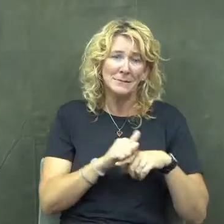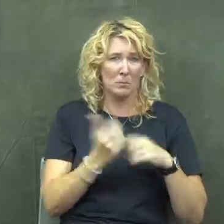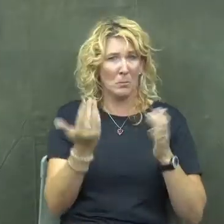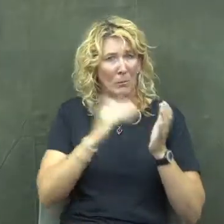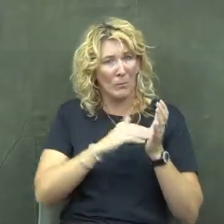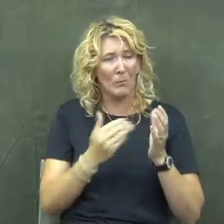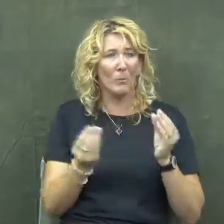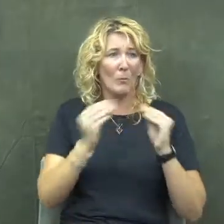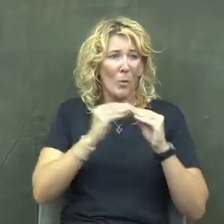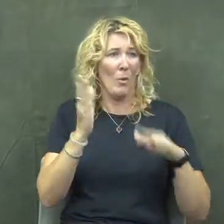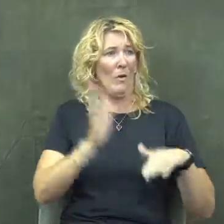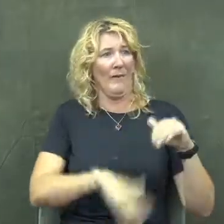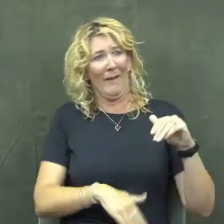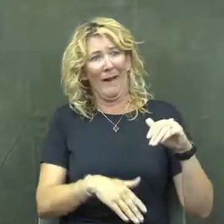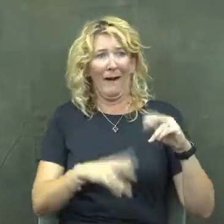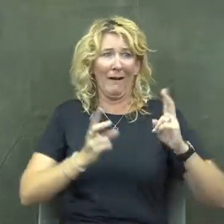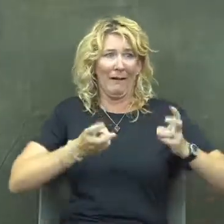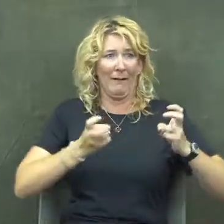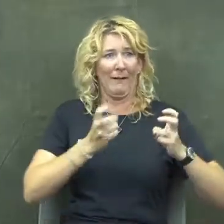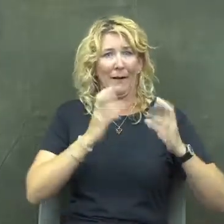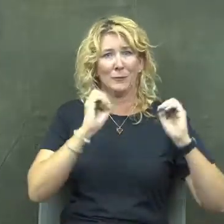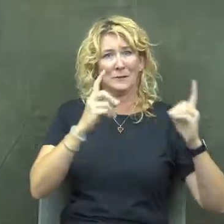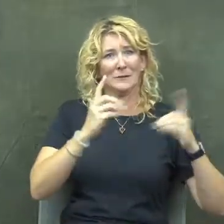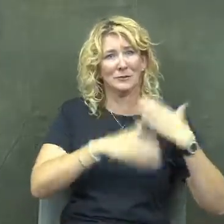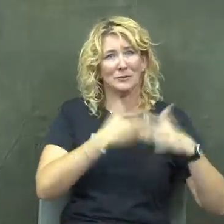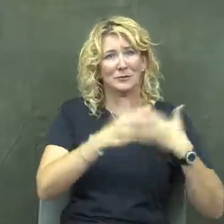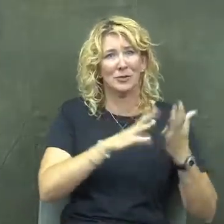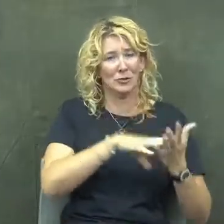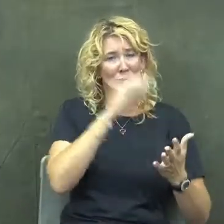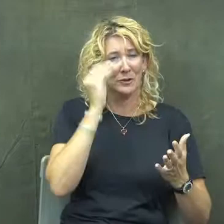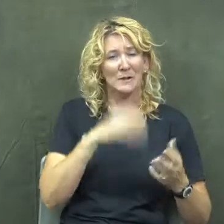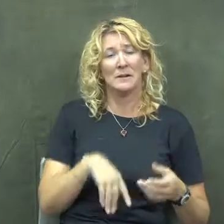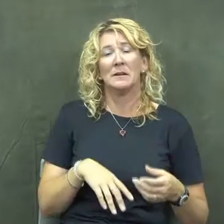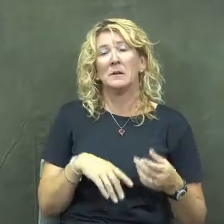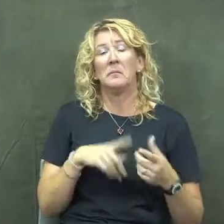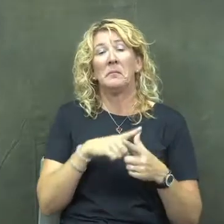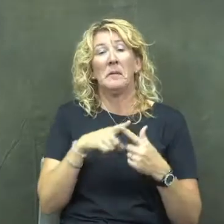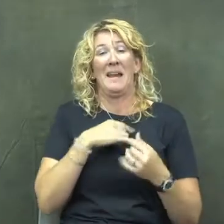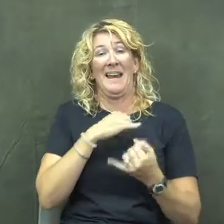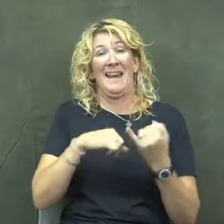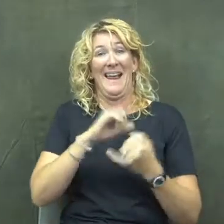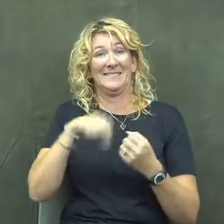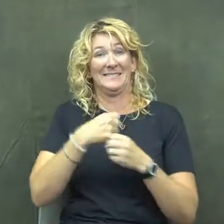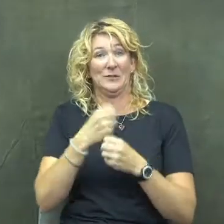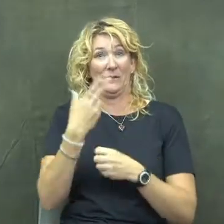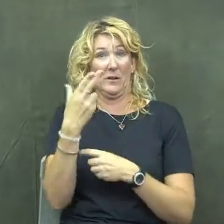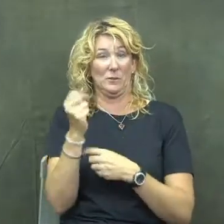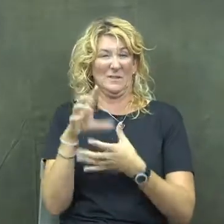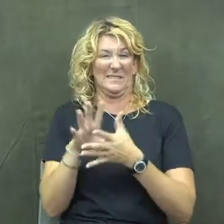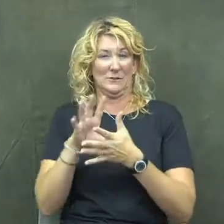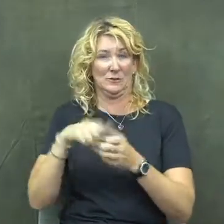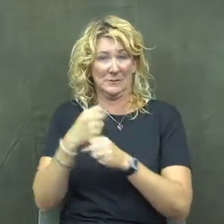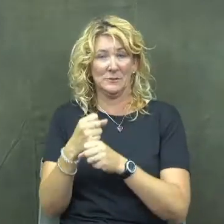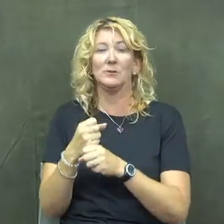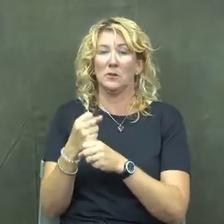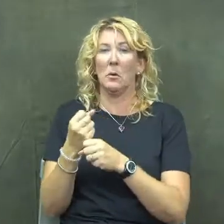And I had that same experience of more emphasis on my speech training than on my education and my learning.